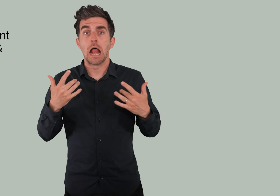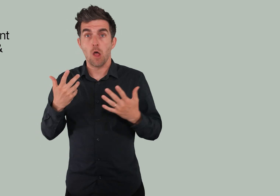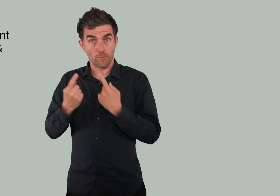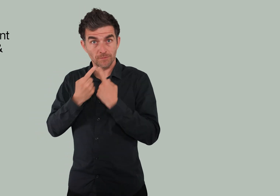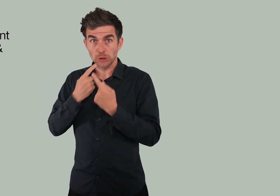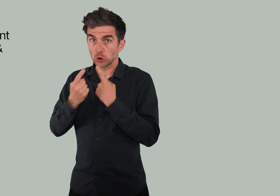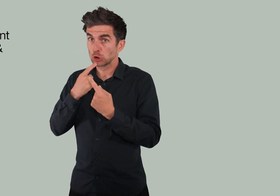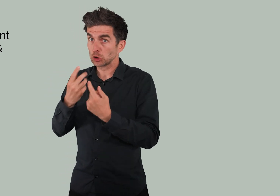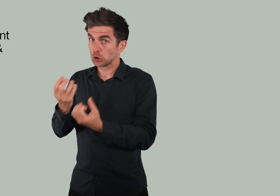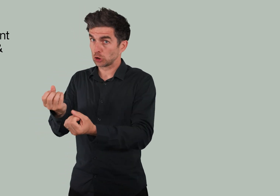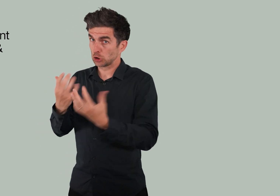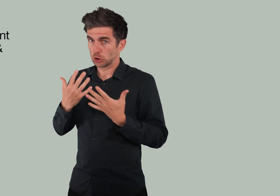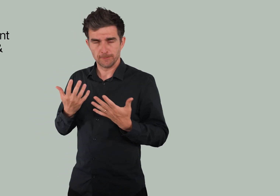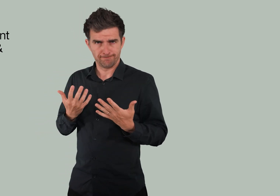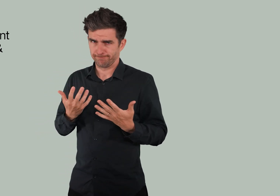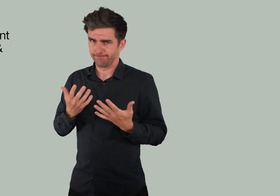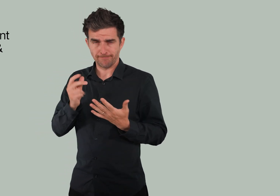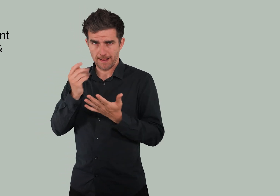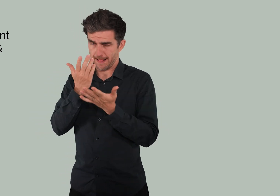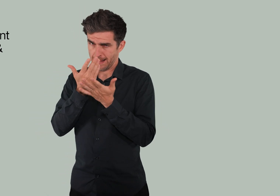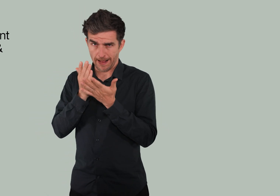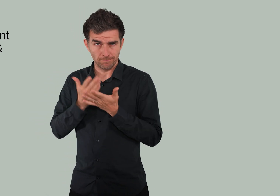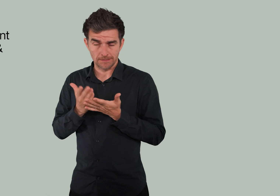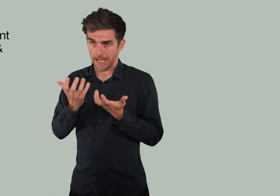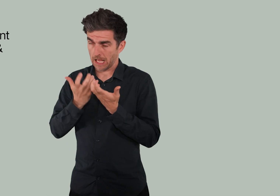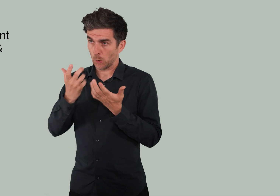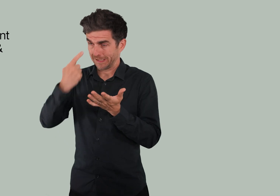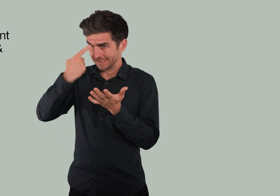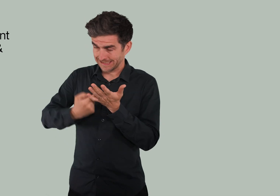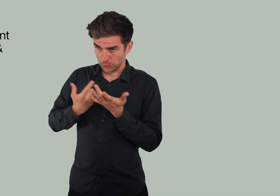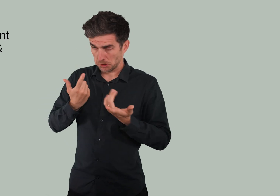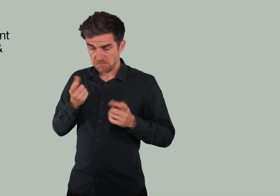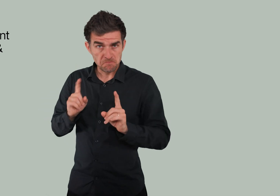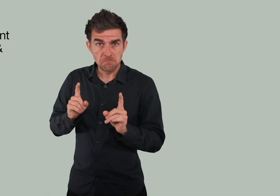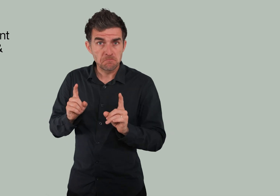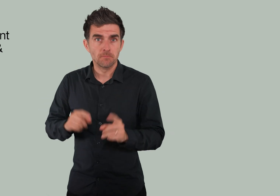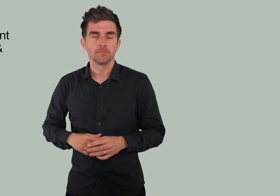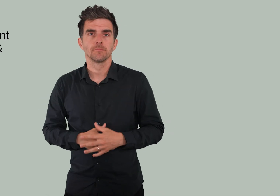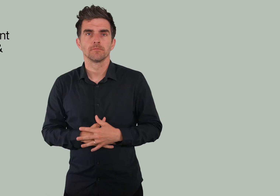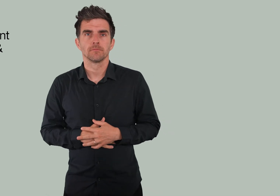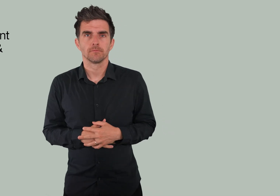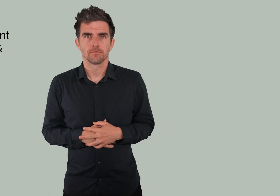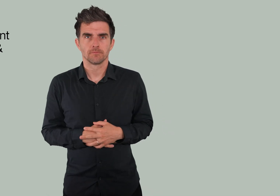information they received lacked clarity about how decisions were made.